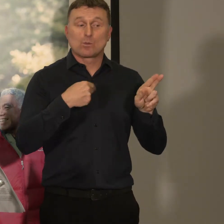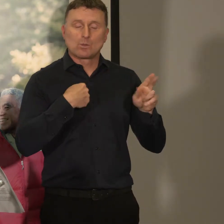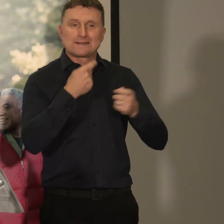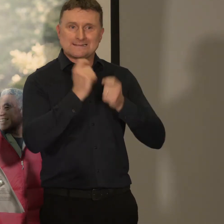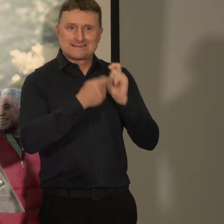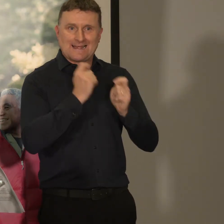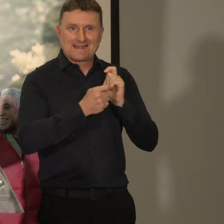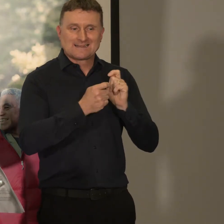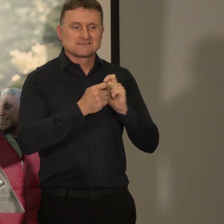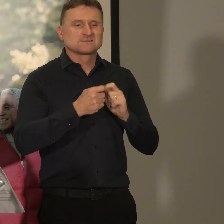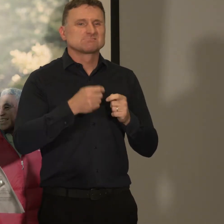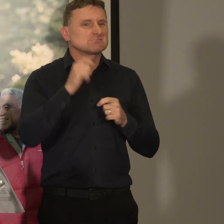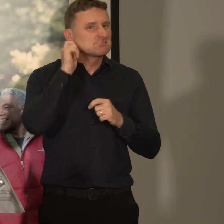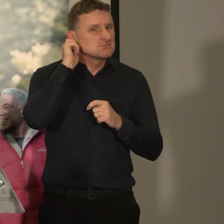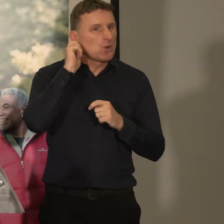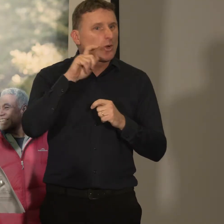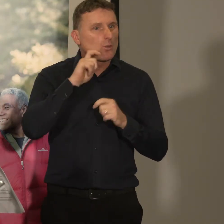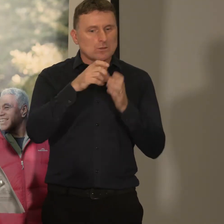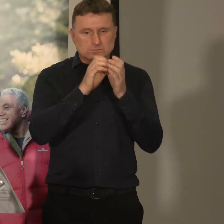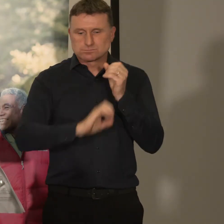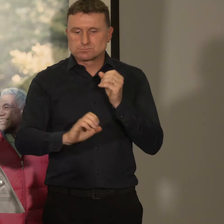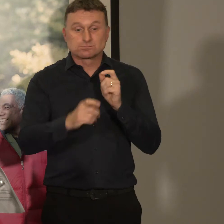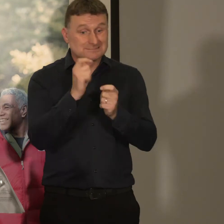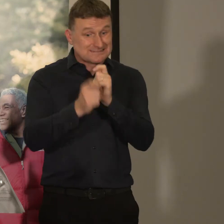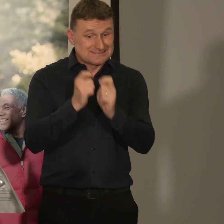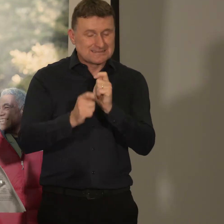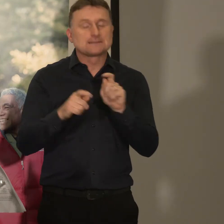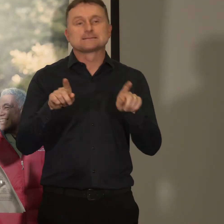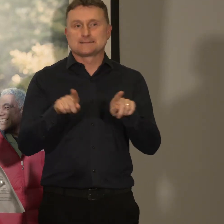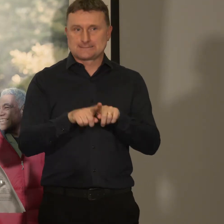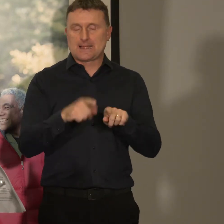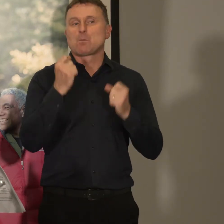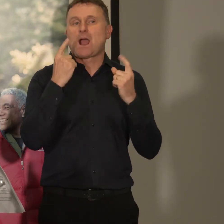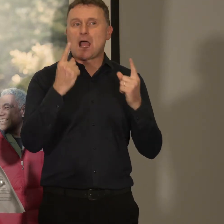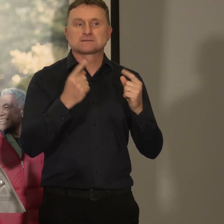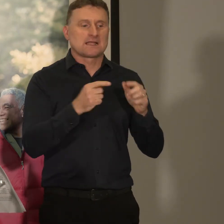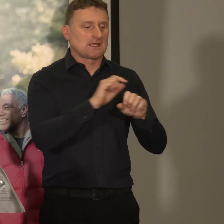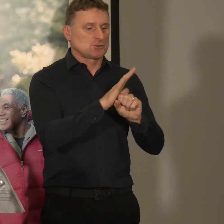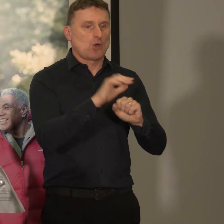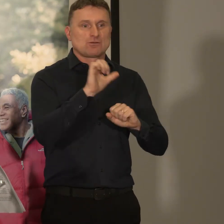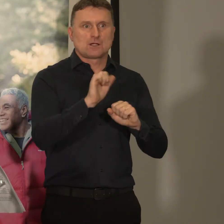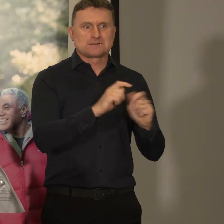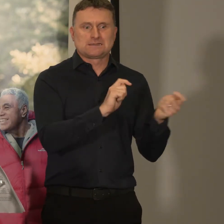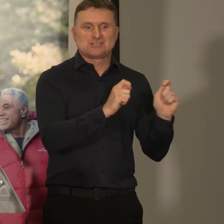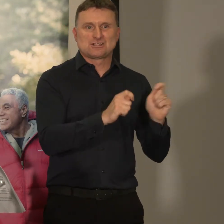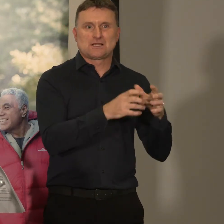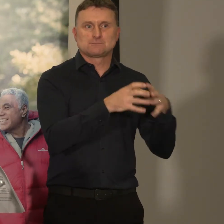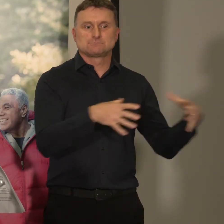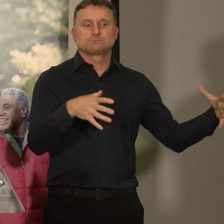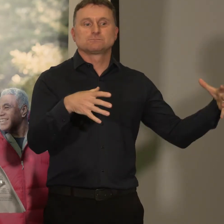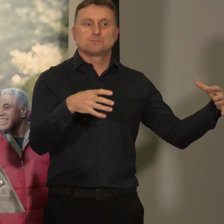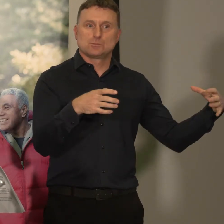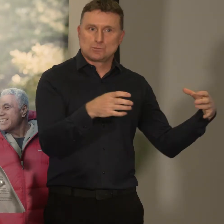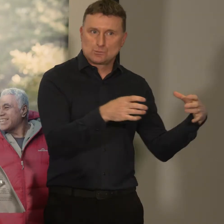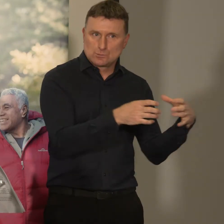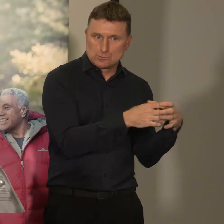from the testing that still occurs in a hospital setting that those wastewater trends are also being mirrored in the results that we get from those